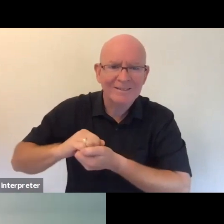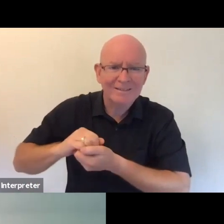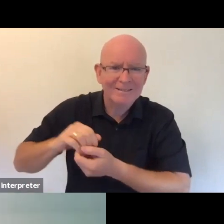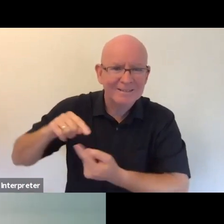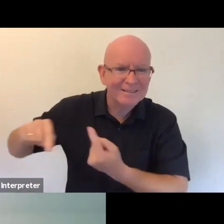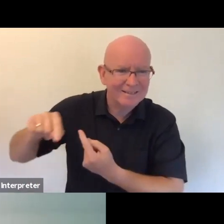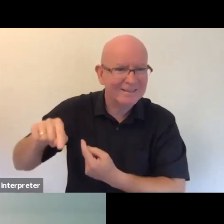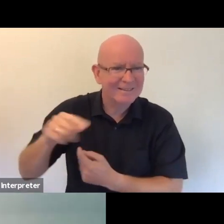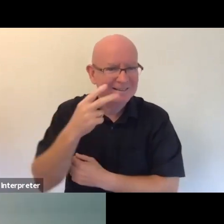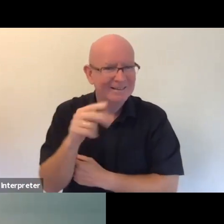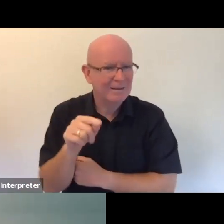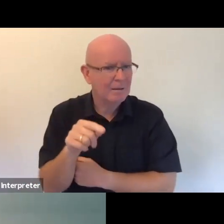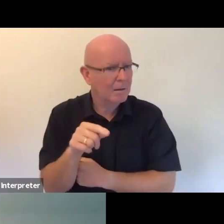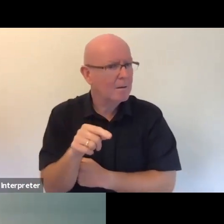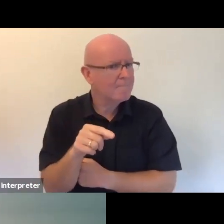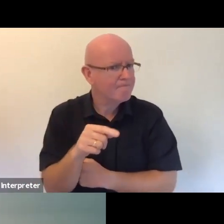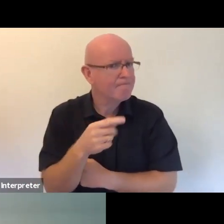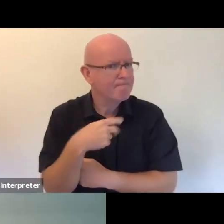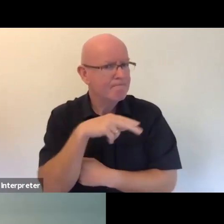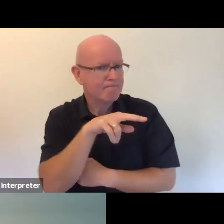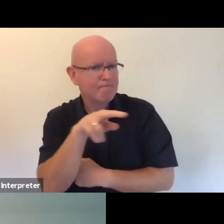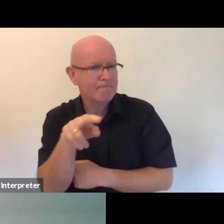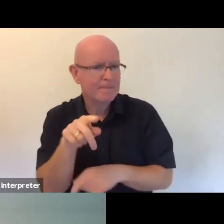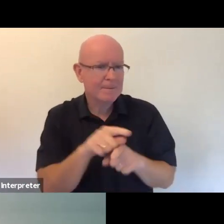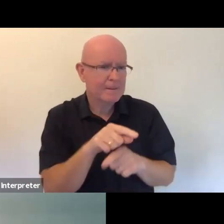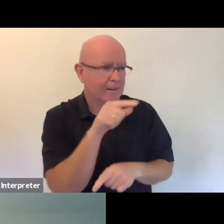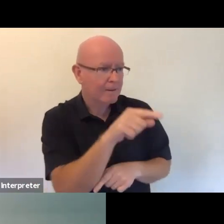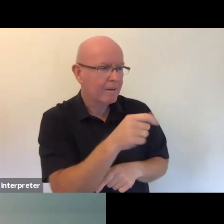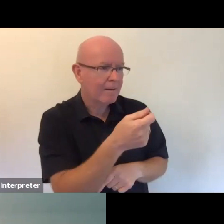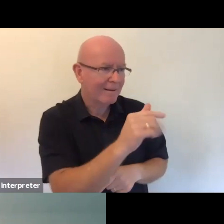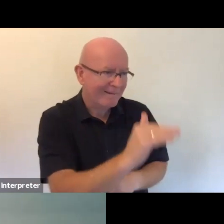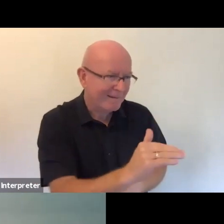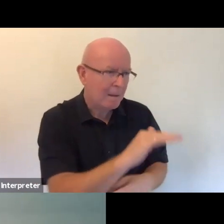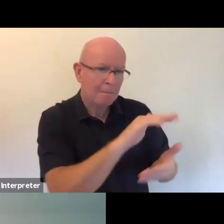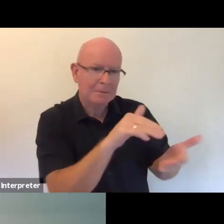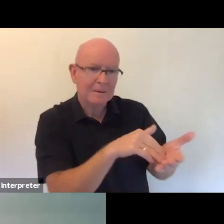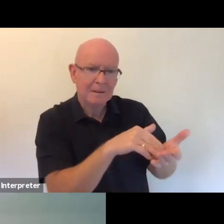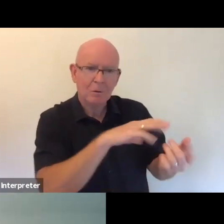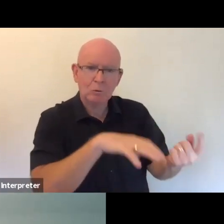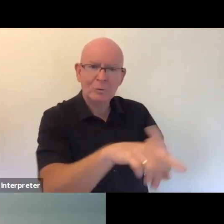can help formalise this community support. This spontaneous support which may not be always available.